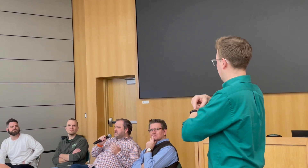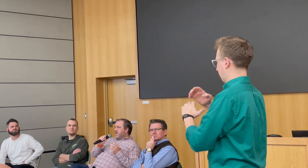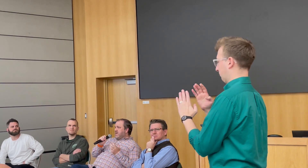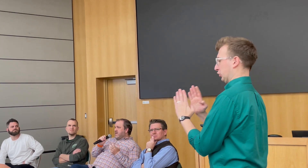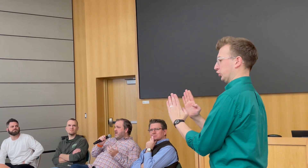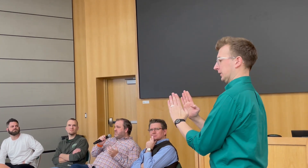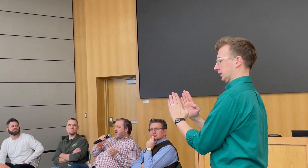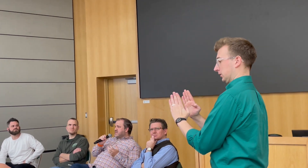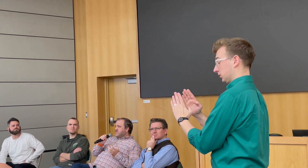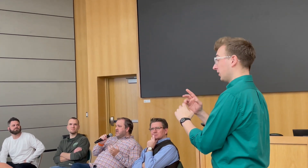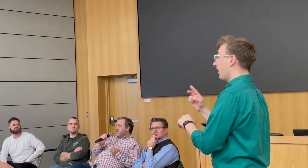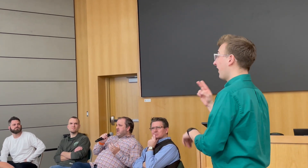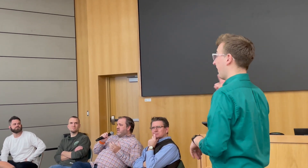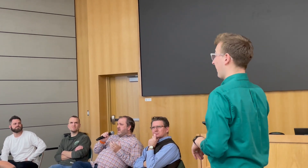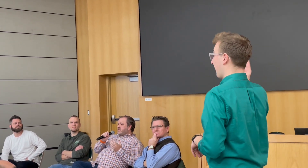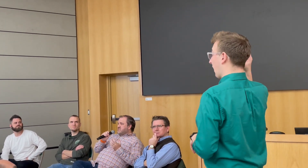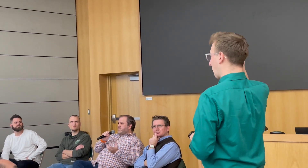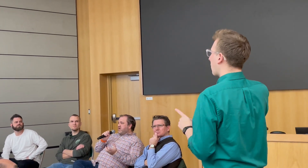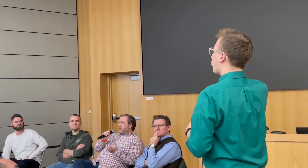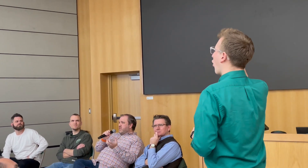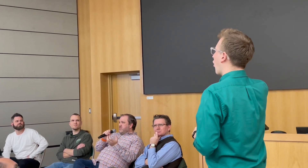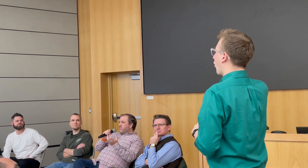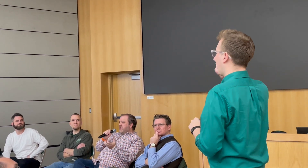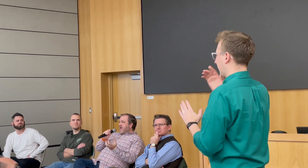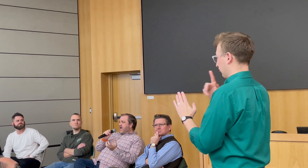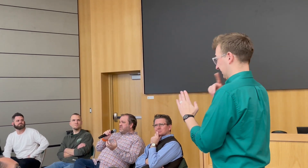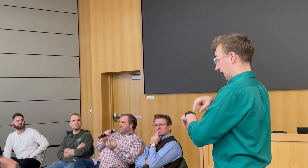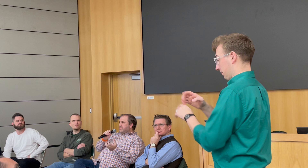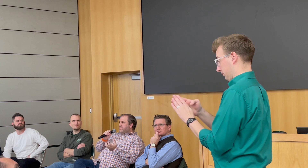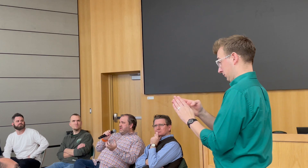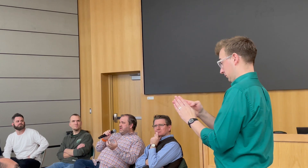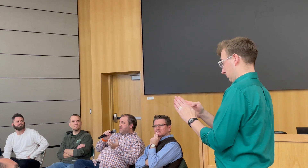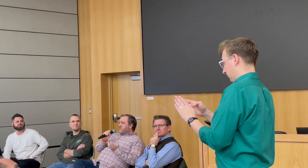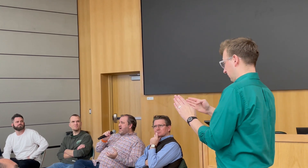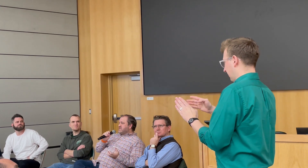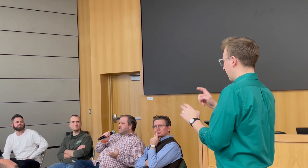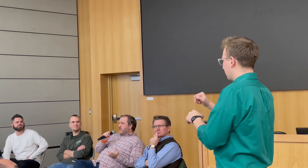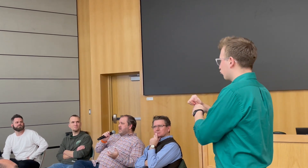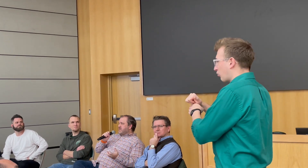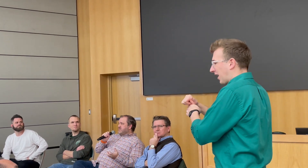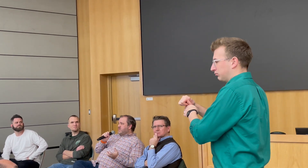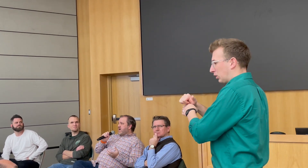as they get implants that there's a period where you really have to practice little it you have